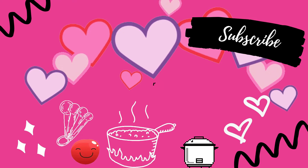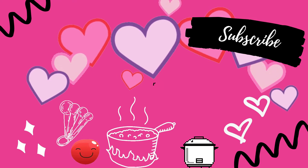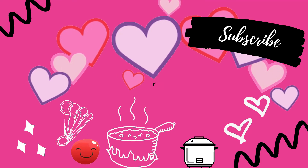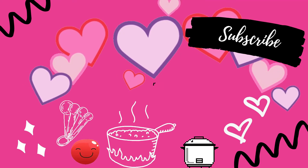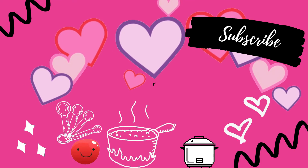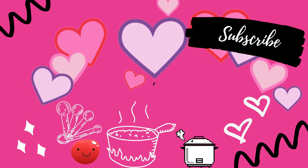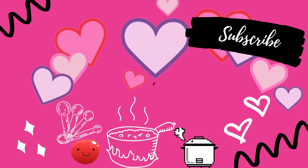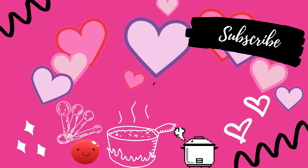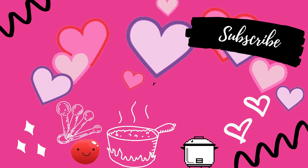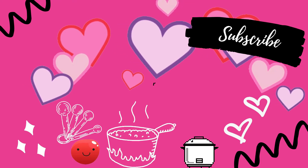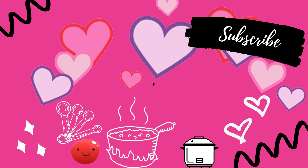you